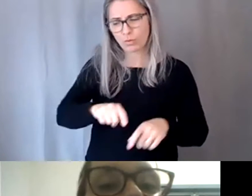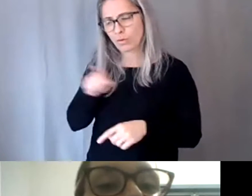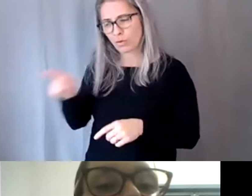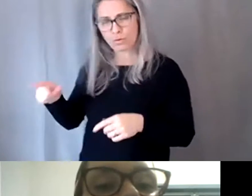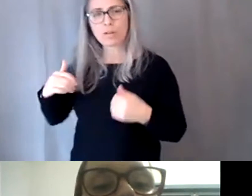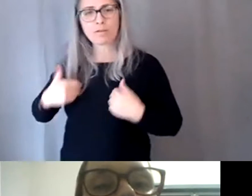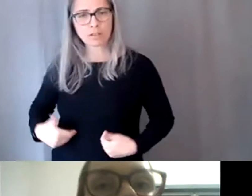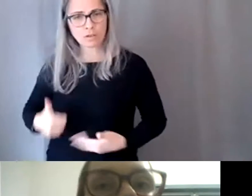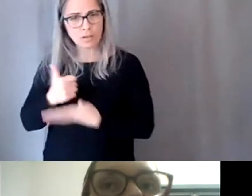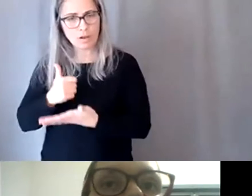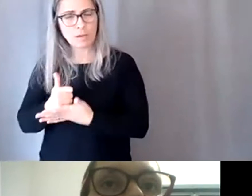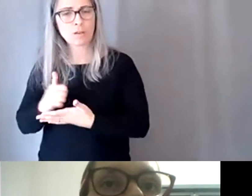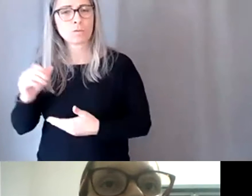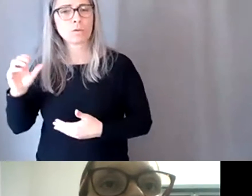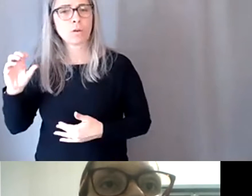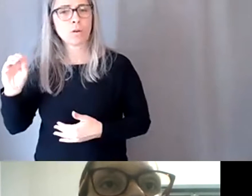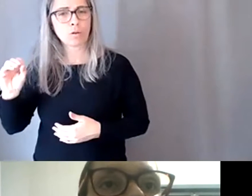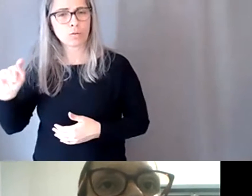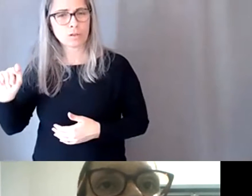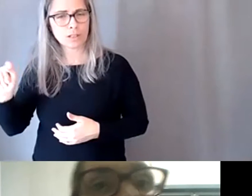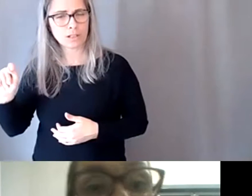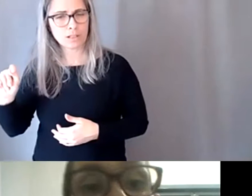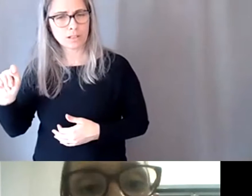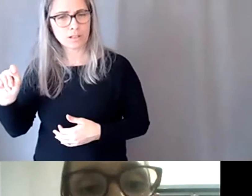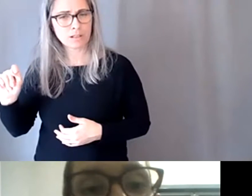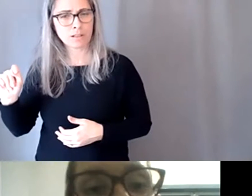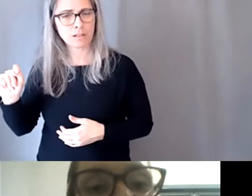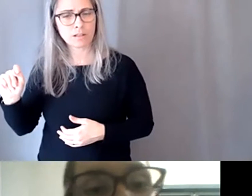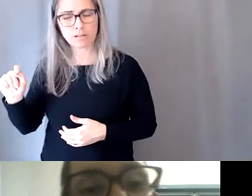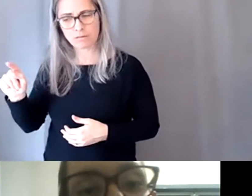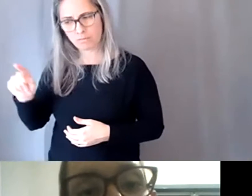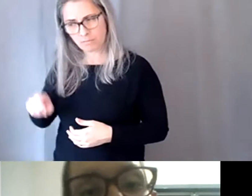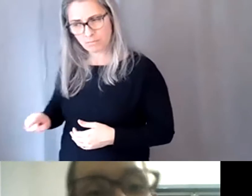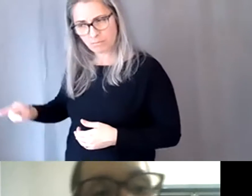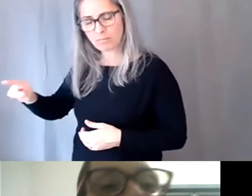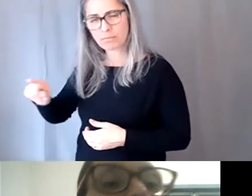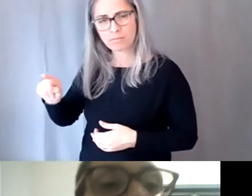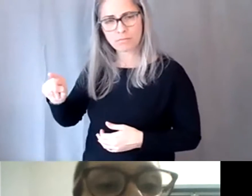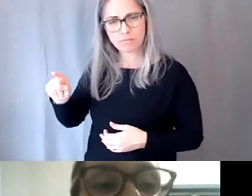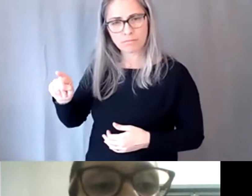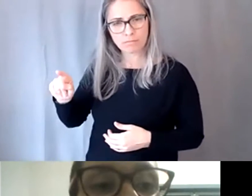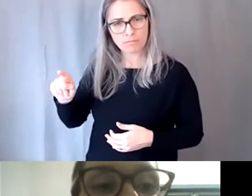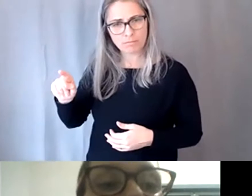became aware of this demand of this family demand